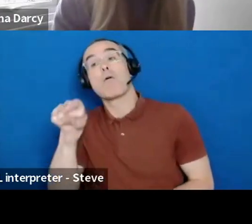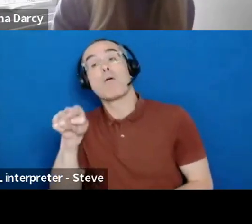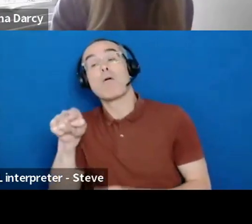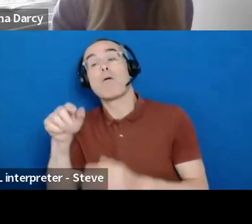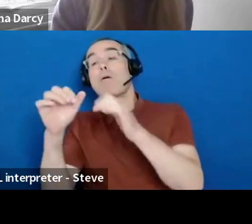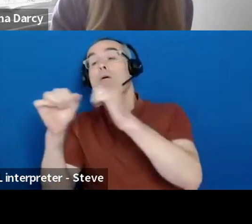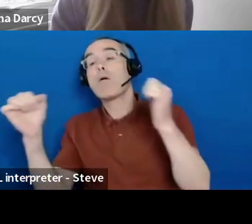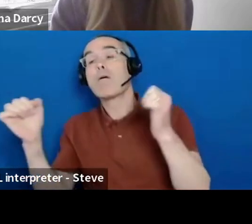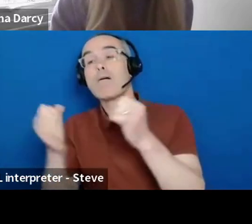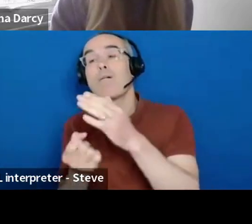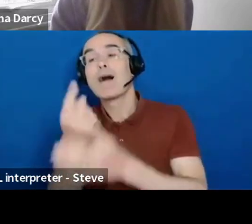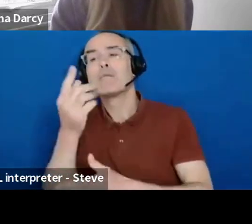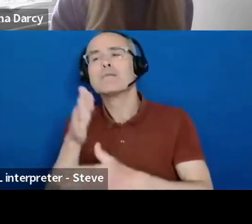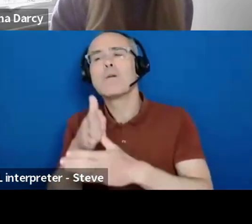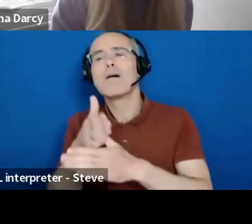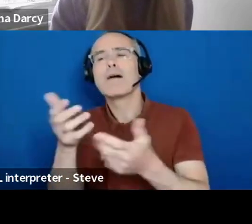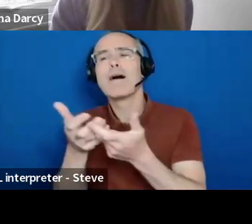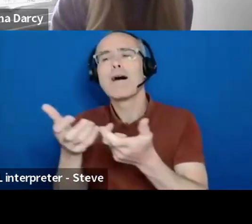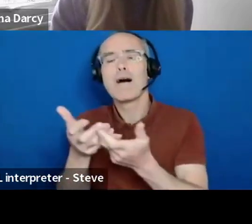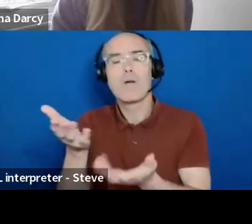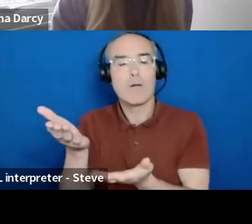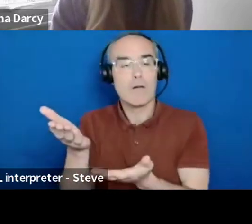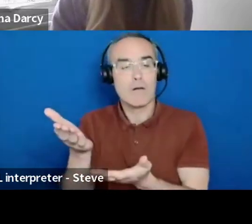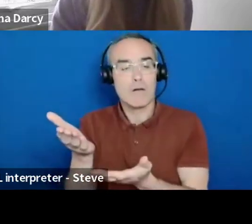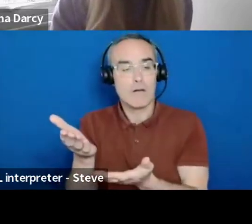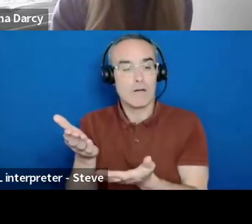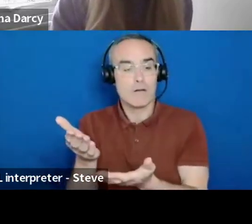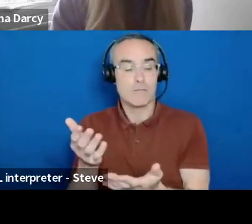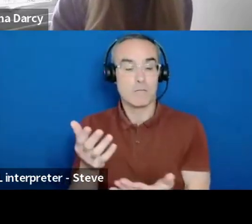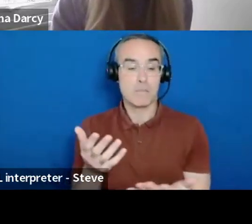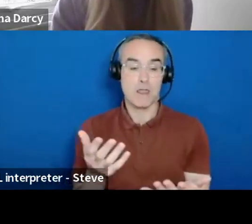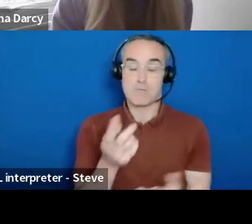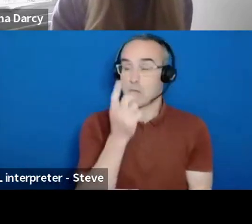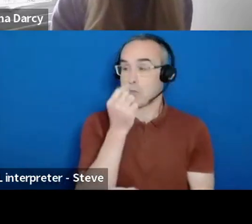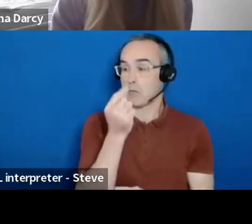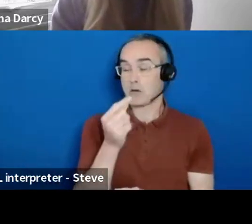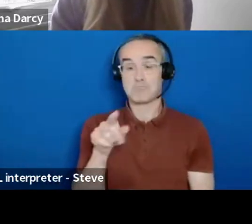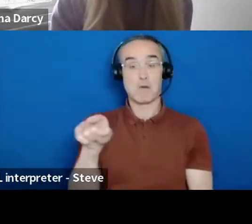Amelia: Mm-hmm. Alex: As in a a, a meeting where you can attend as a member of the public.